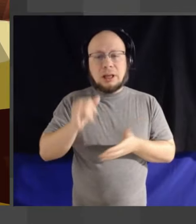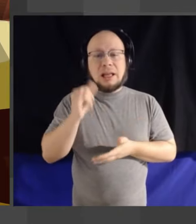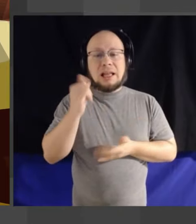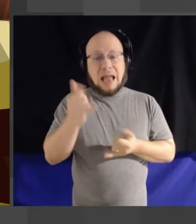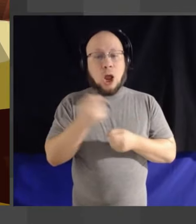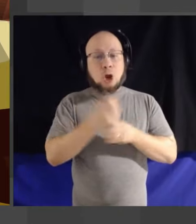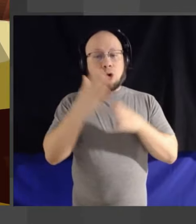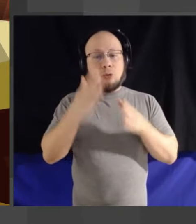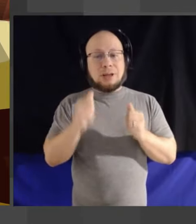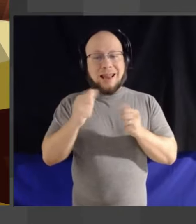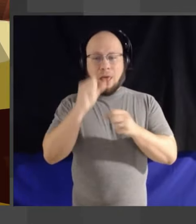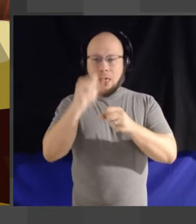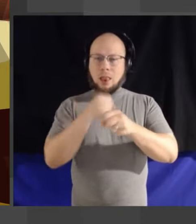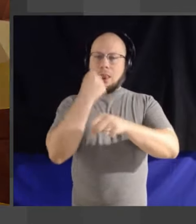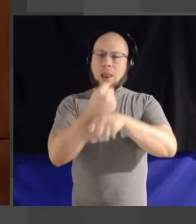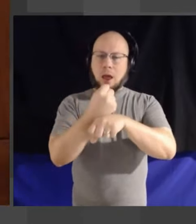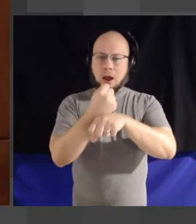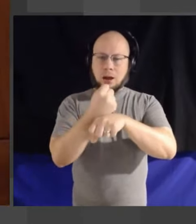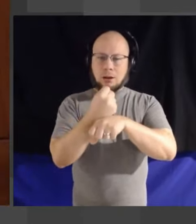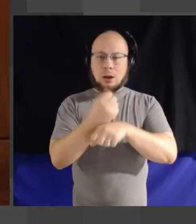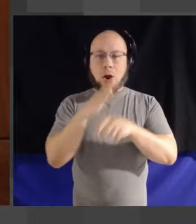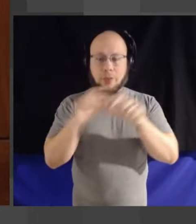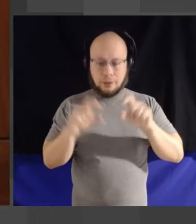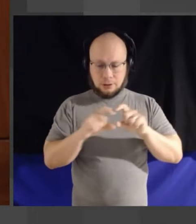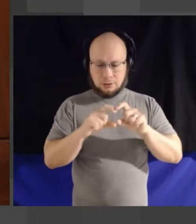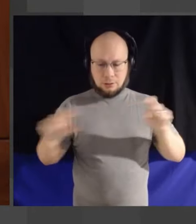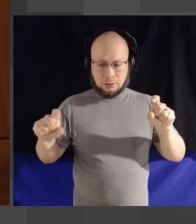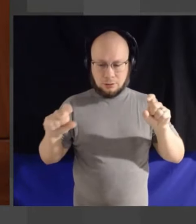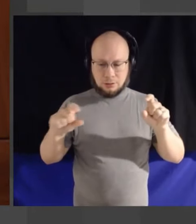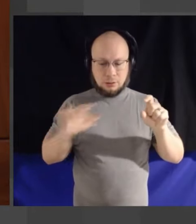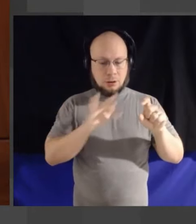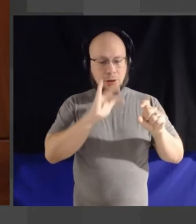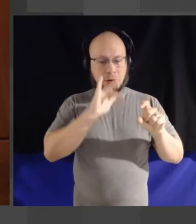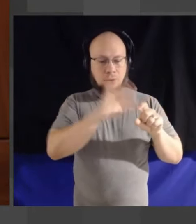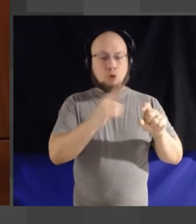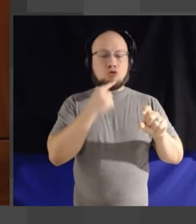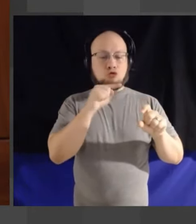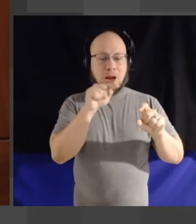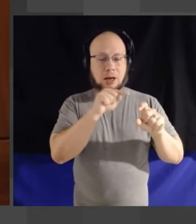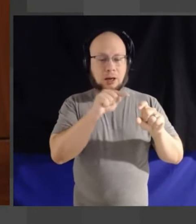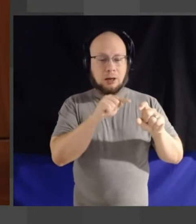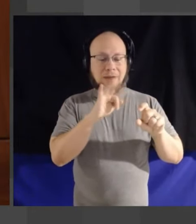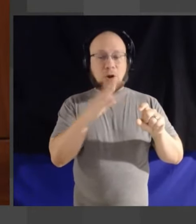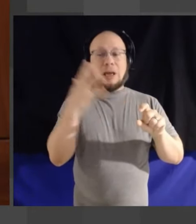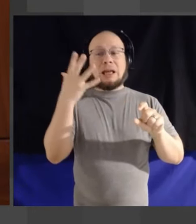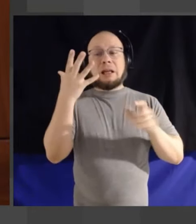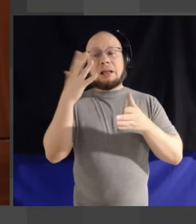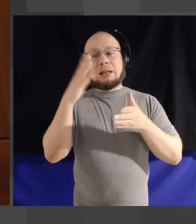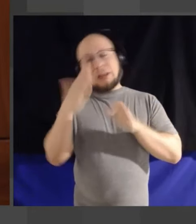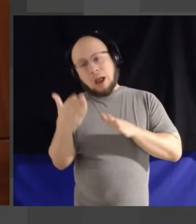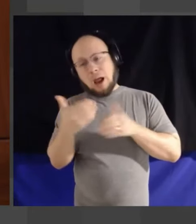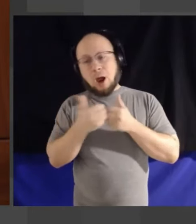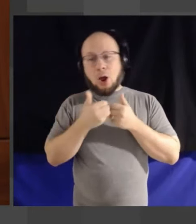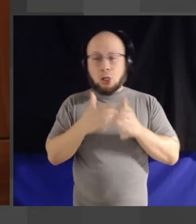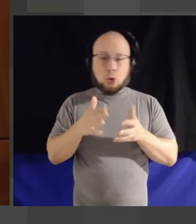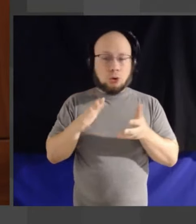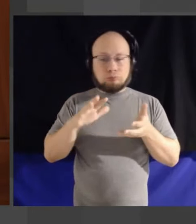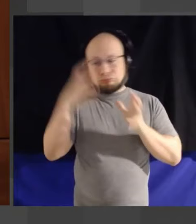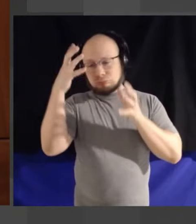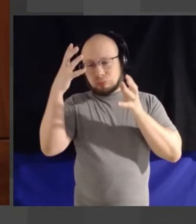ACCIDENTLY. NOW WE'VE MADE SO THAT CREATORS CAN LOCK SOMETHING AND IT WON'T